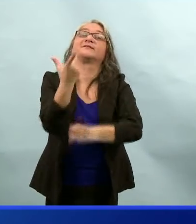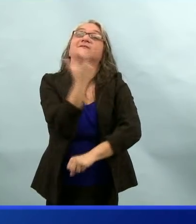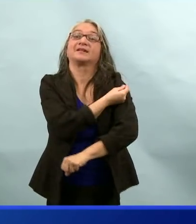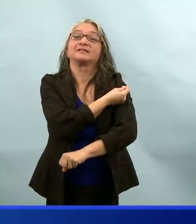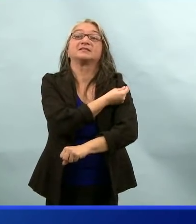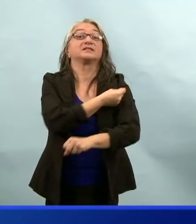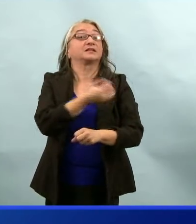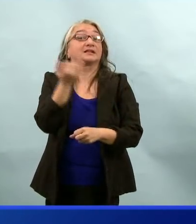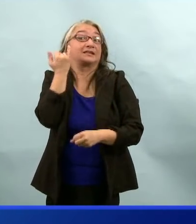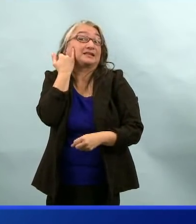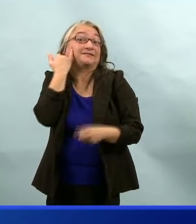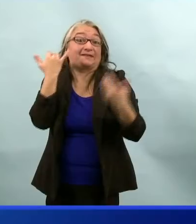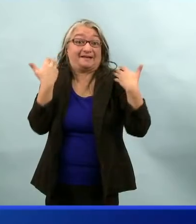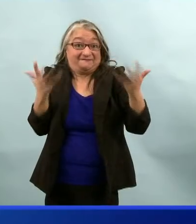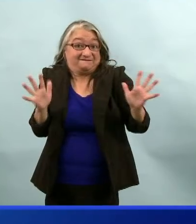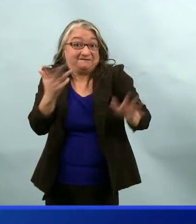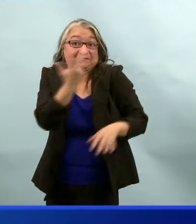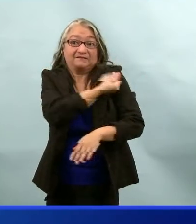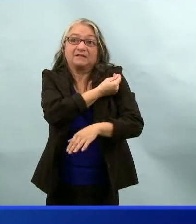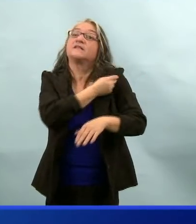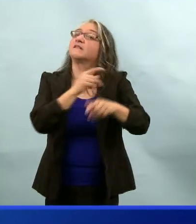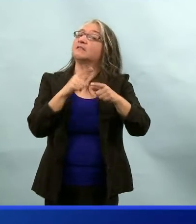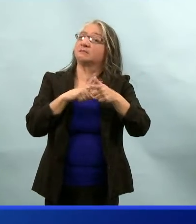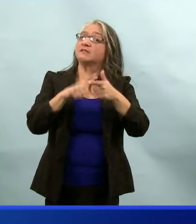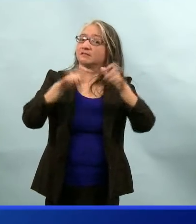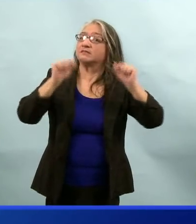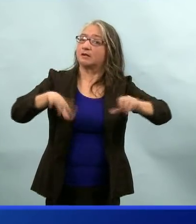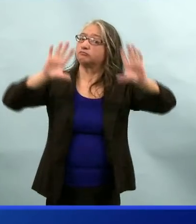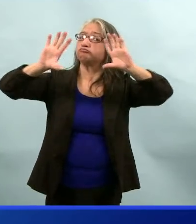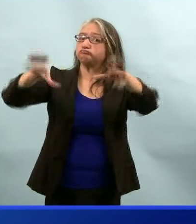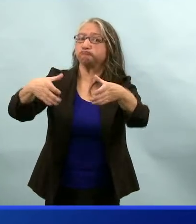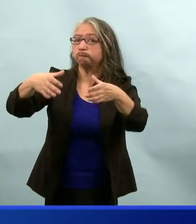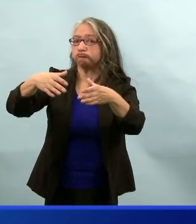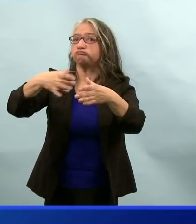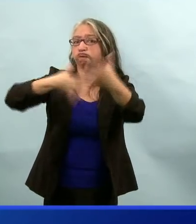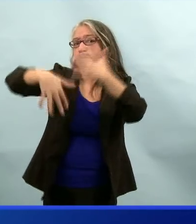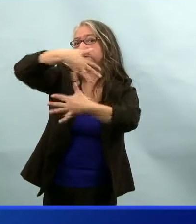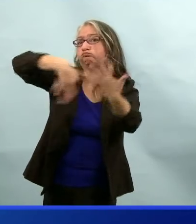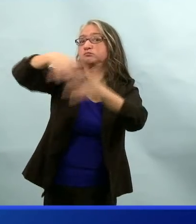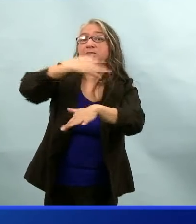per the order and there's really no limit on that but if someone isn't vaccinated who's